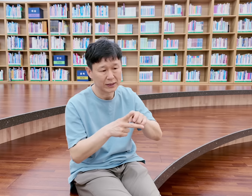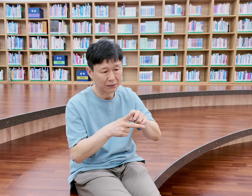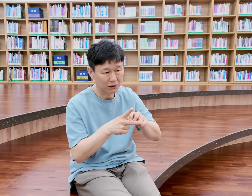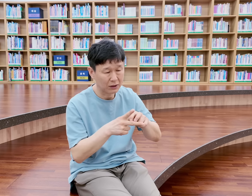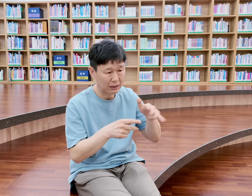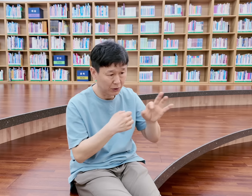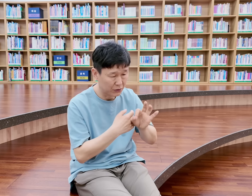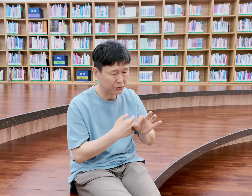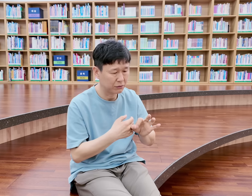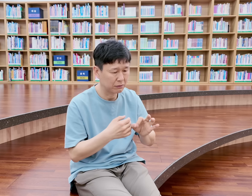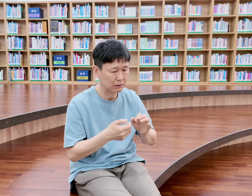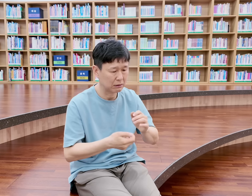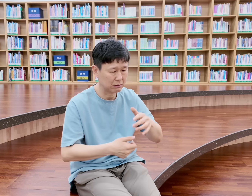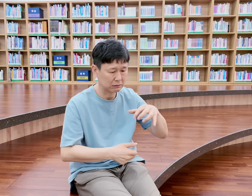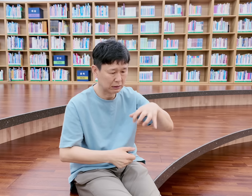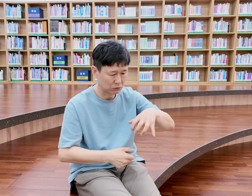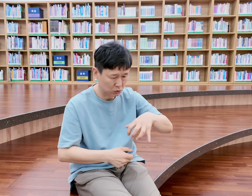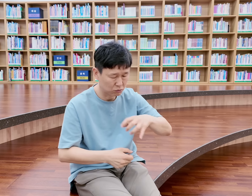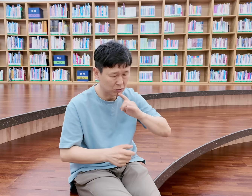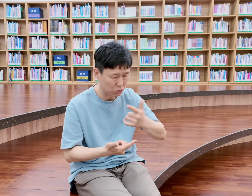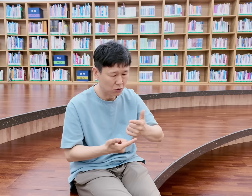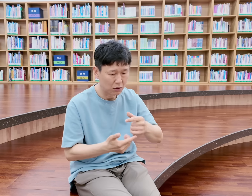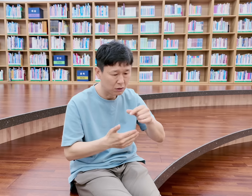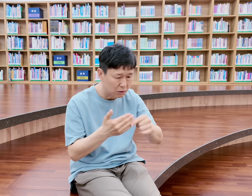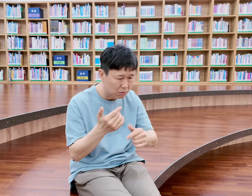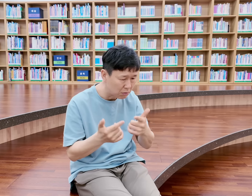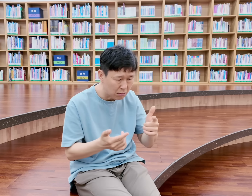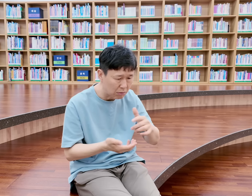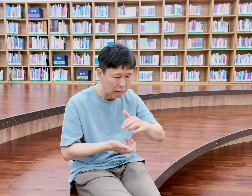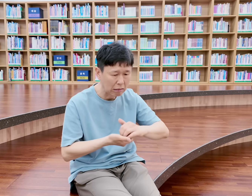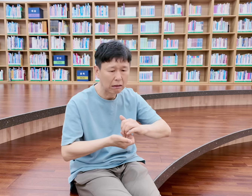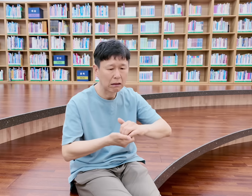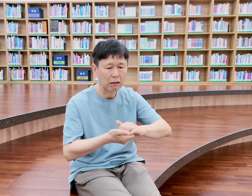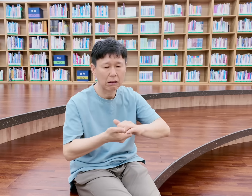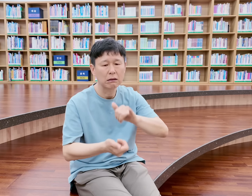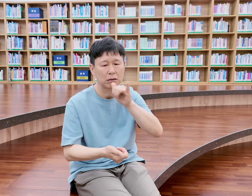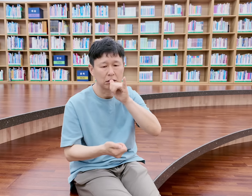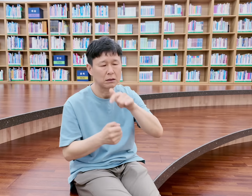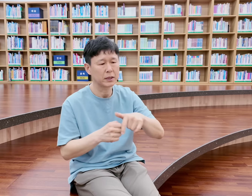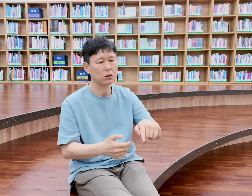have been complemented here.